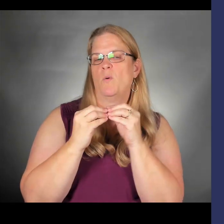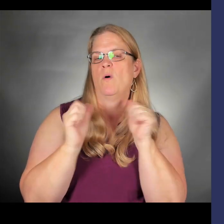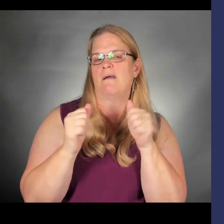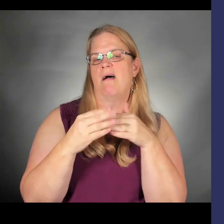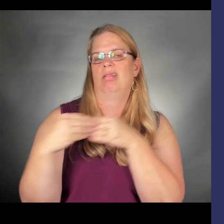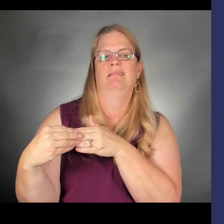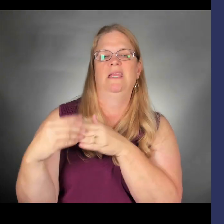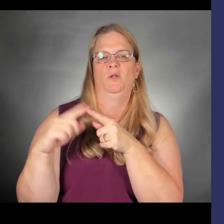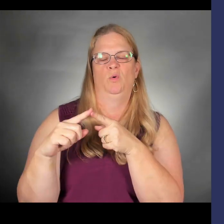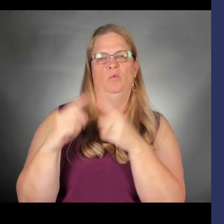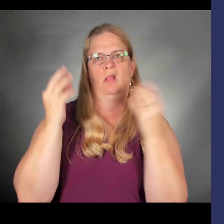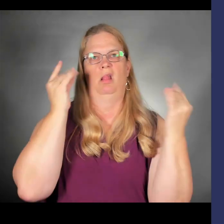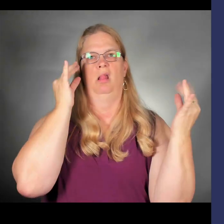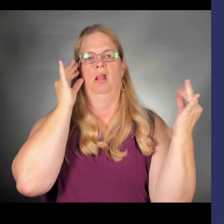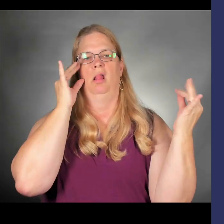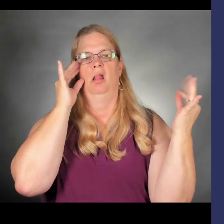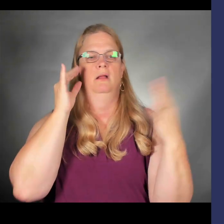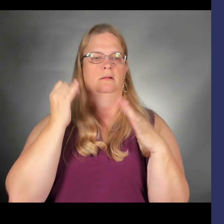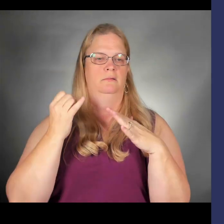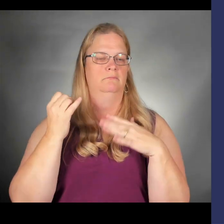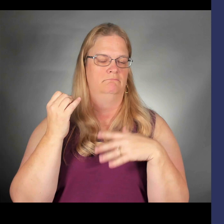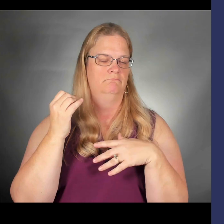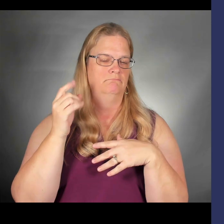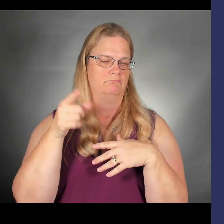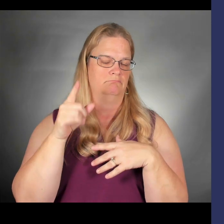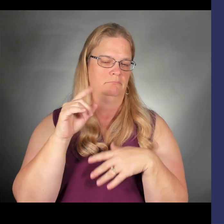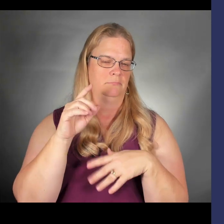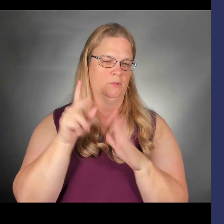The more lacking sleep is, the more it can lead to thoughts of suicide.